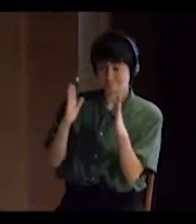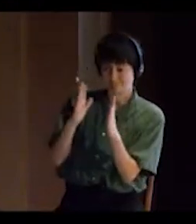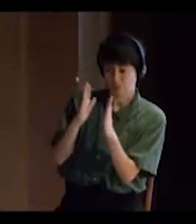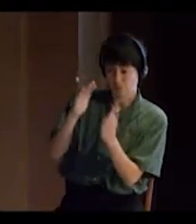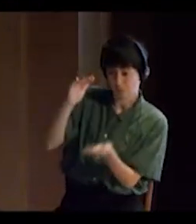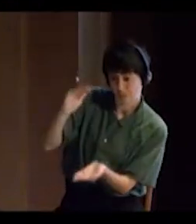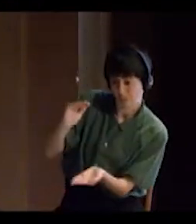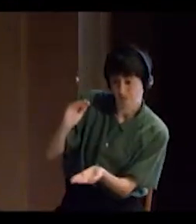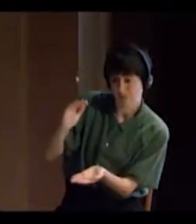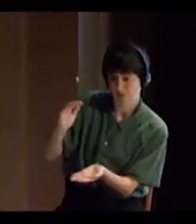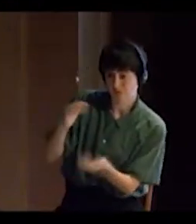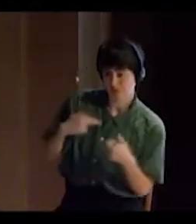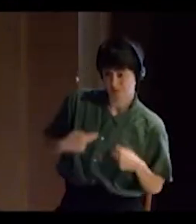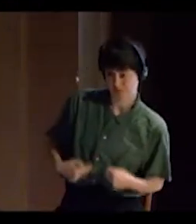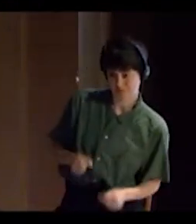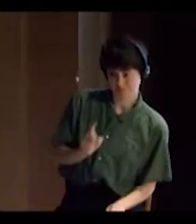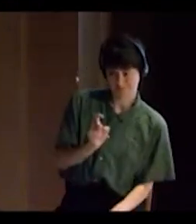So it's easier to understand,